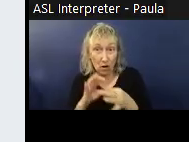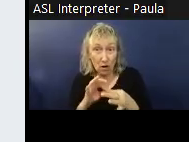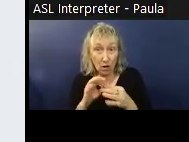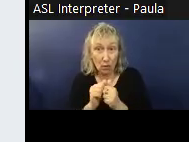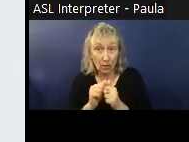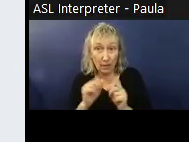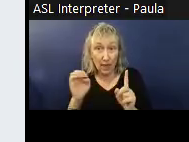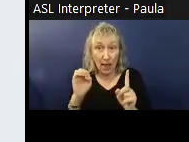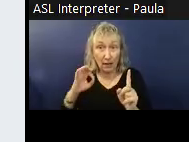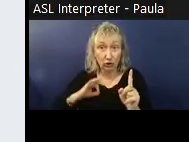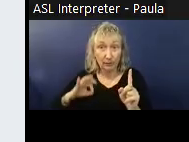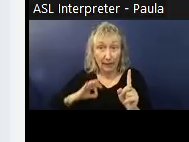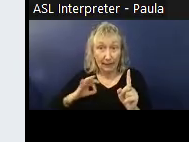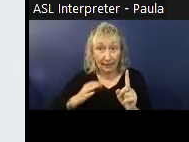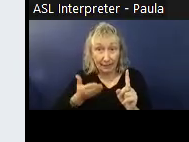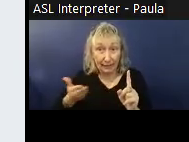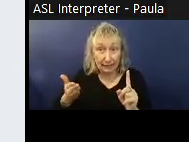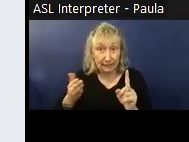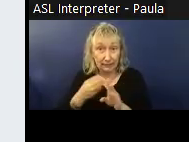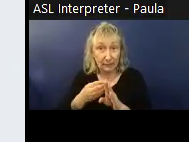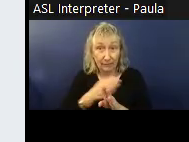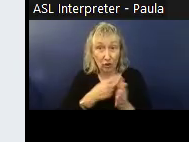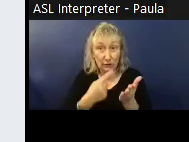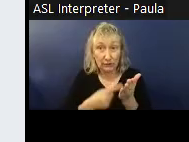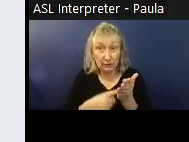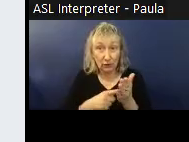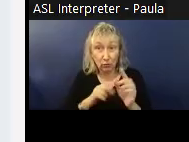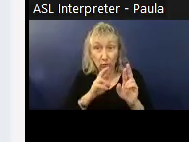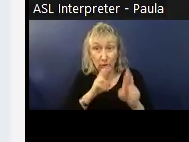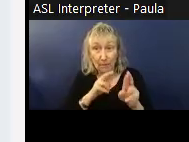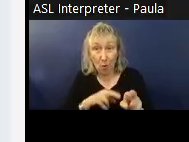reporting? Just a quick question for you, Kristen, This is Susanna.